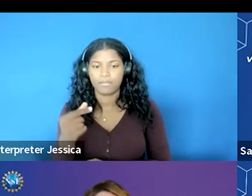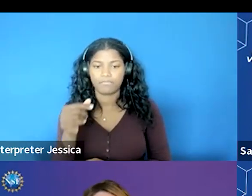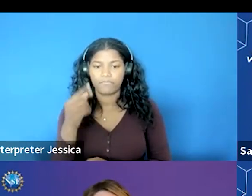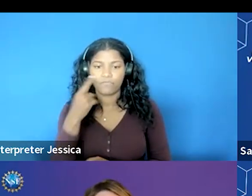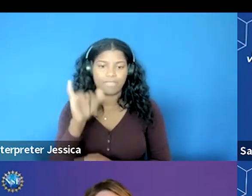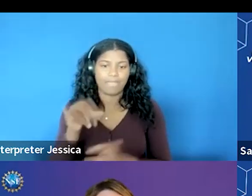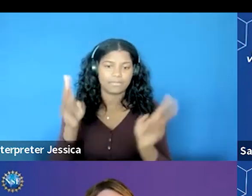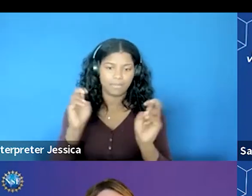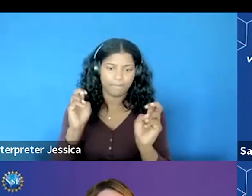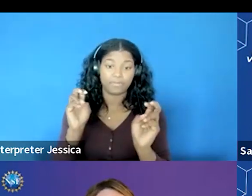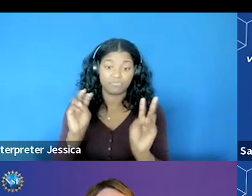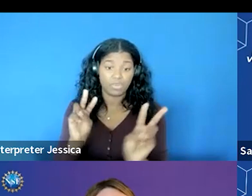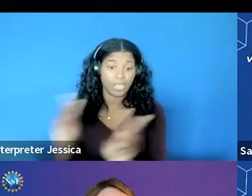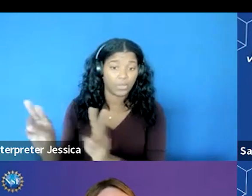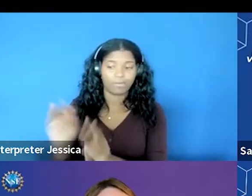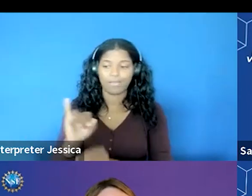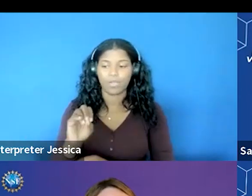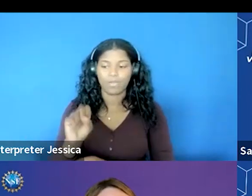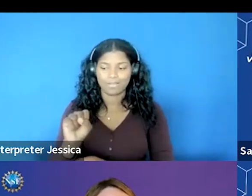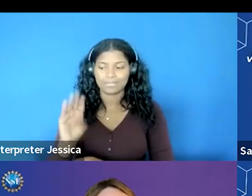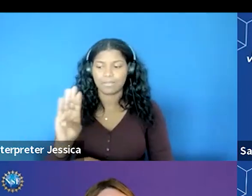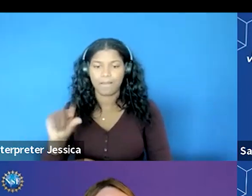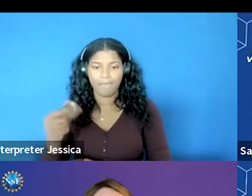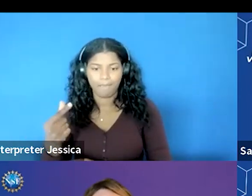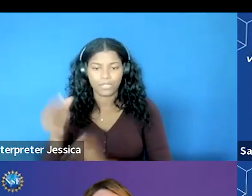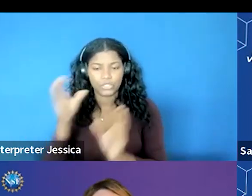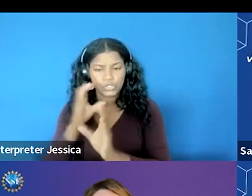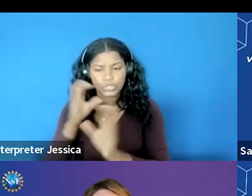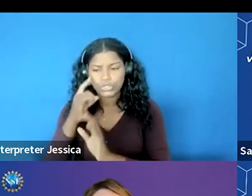So take a look at the IOS blog and search for international collaboration.